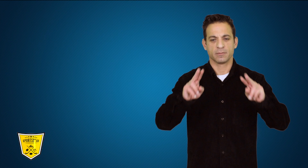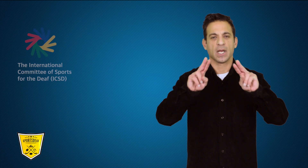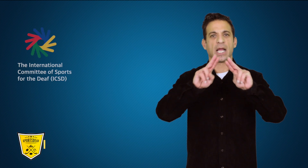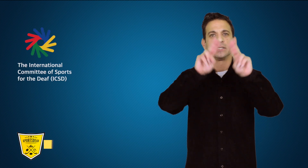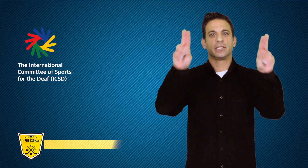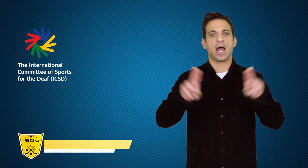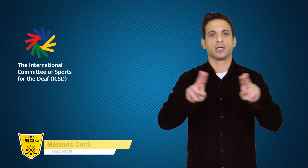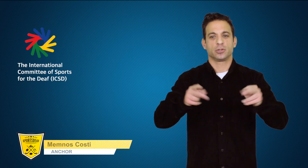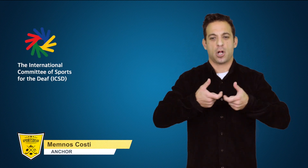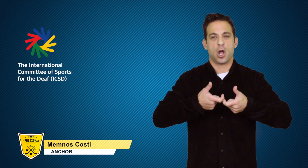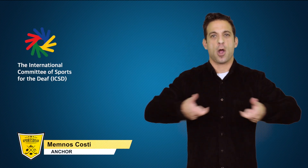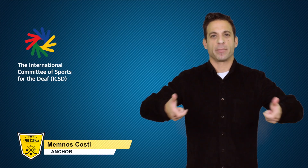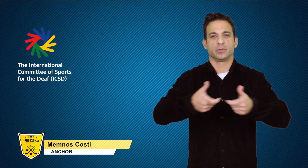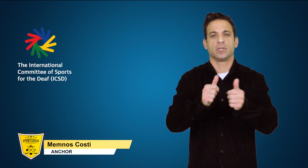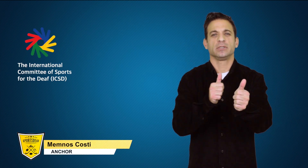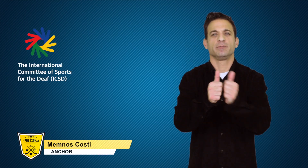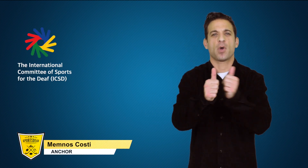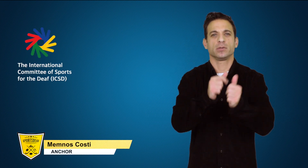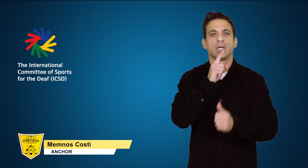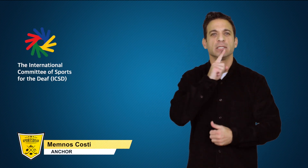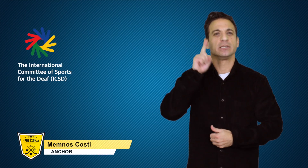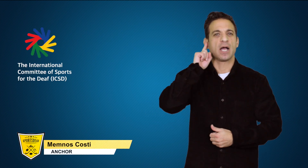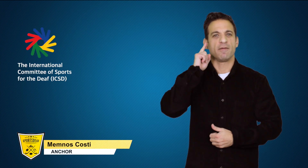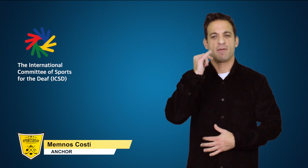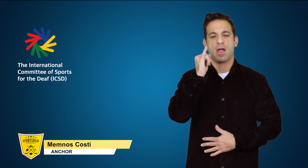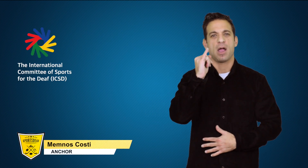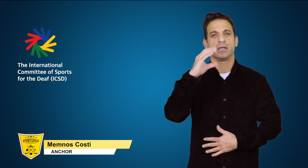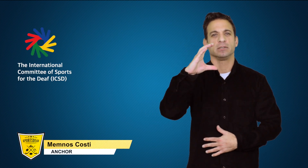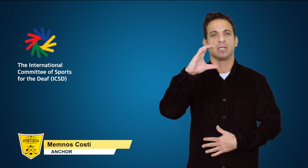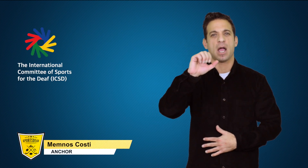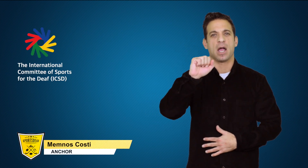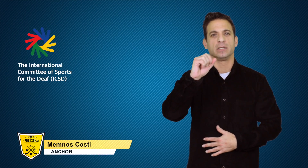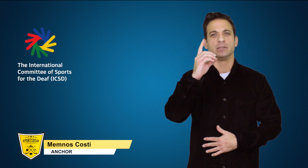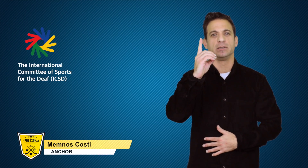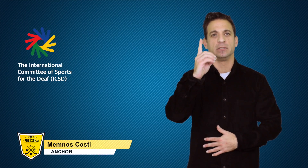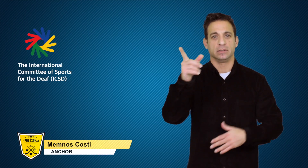The International Committee of Sports for the Deaf (ICSD)